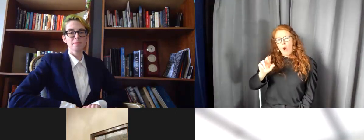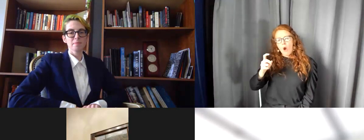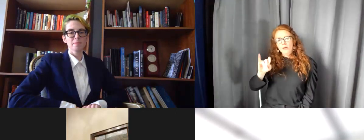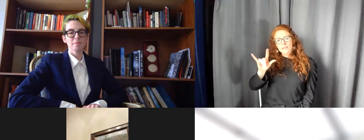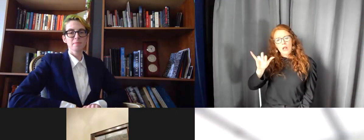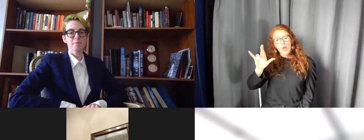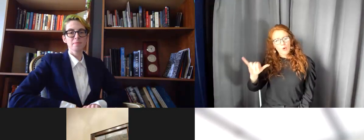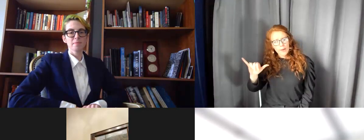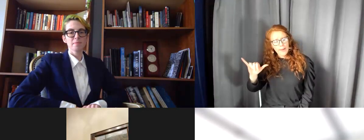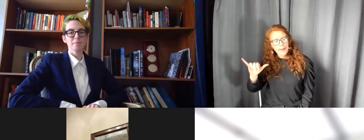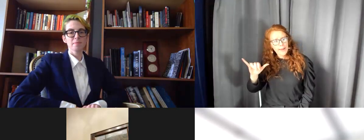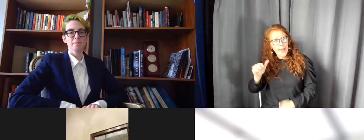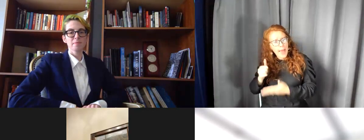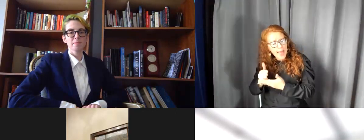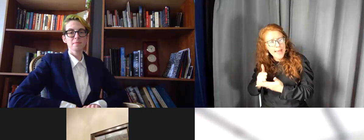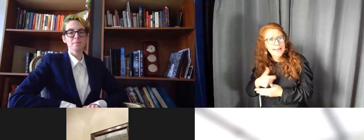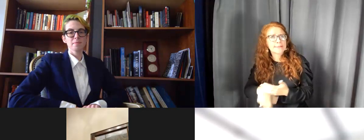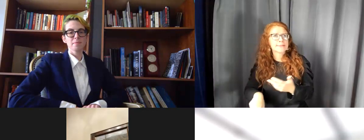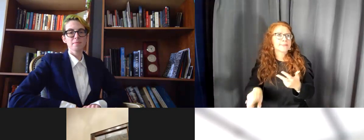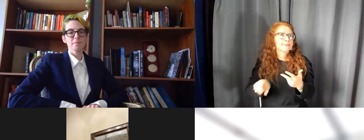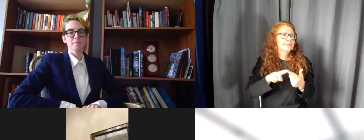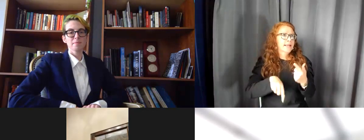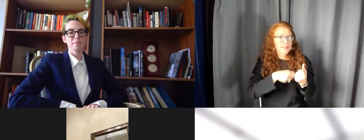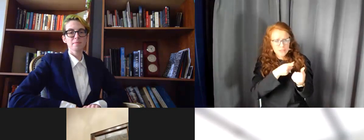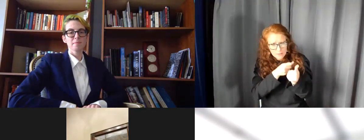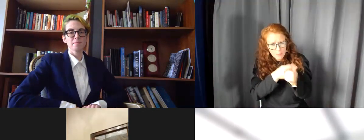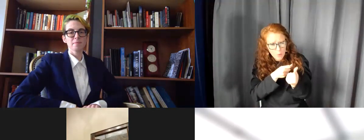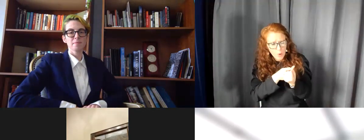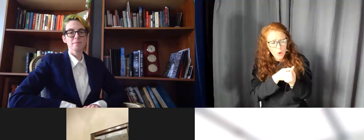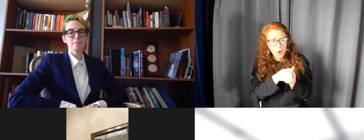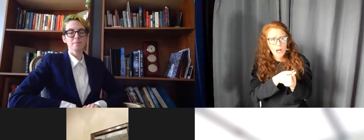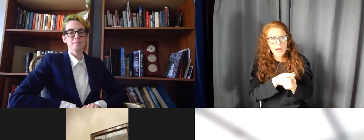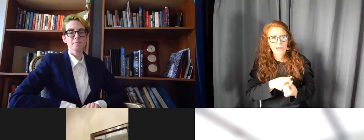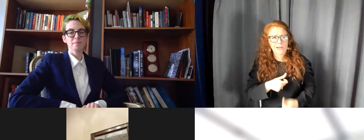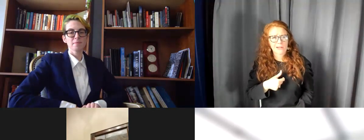Jordan Radford: you know that Jordan Radford: that support I don't Jordan Radford: one accommodation. Yes.